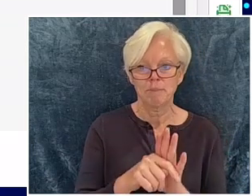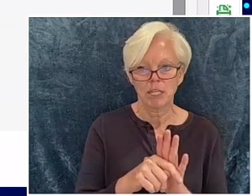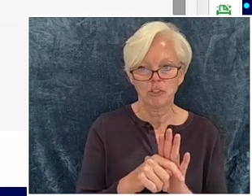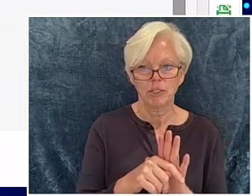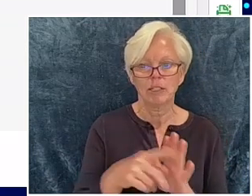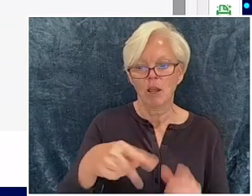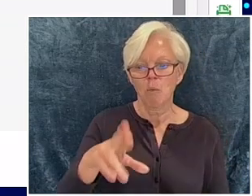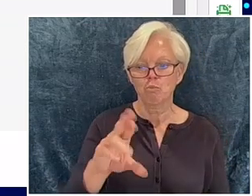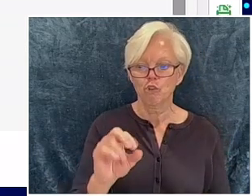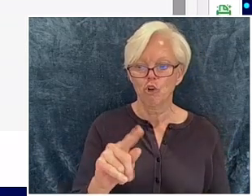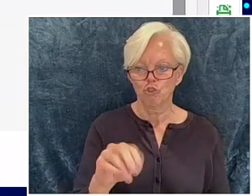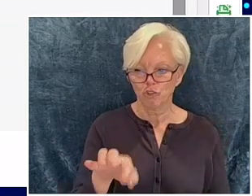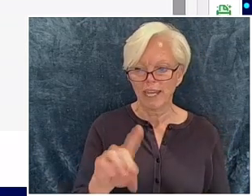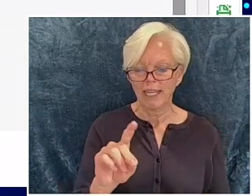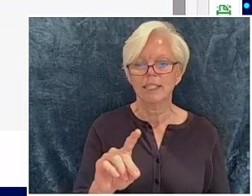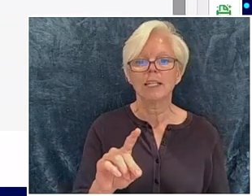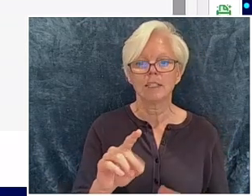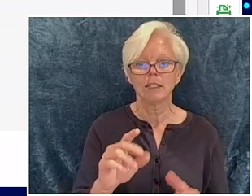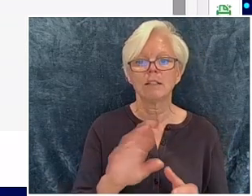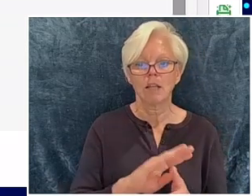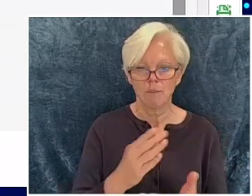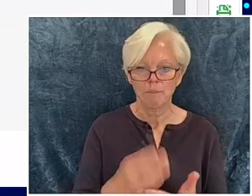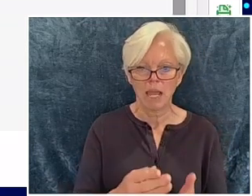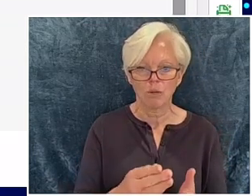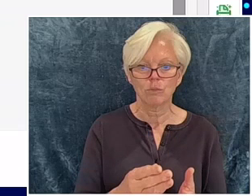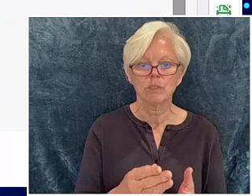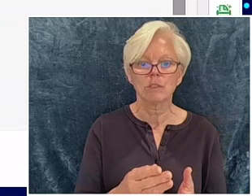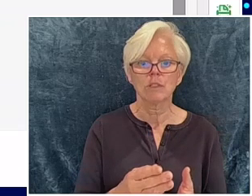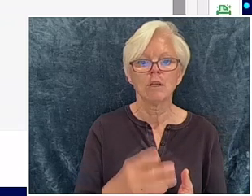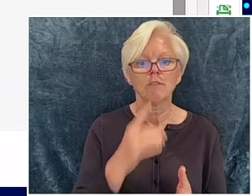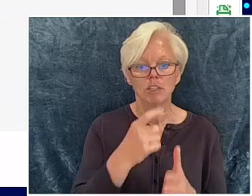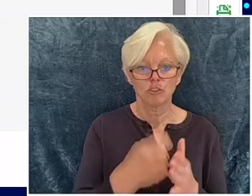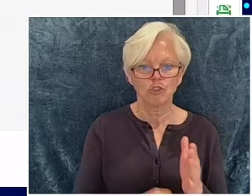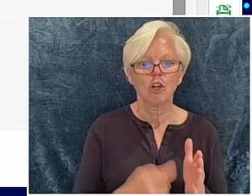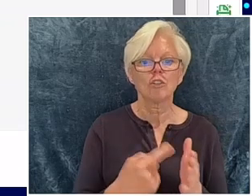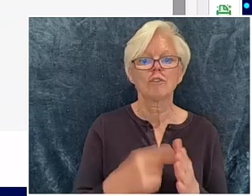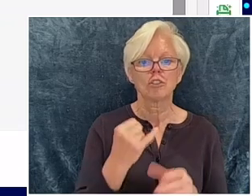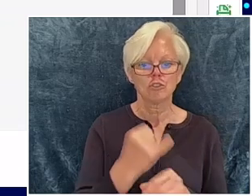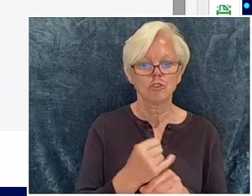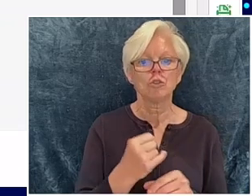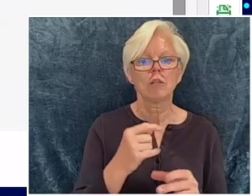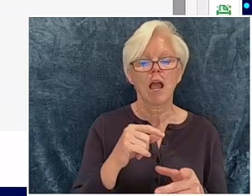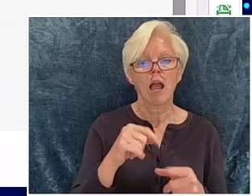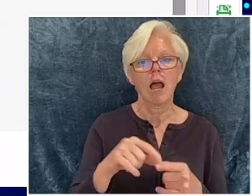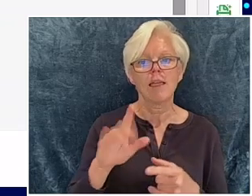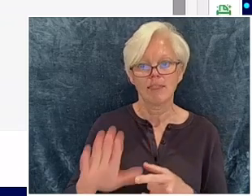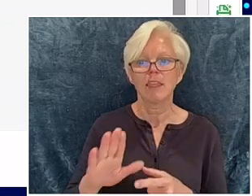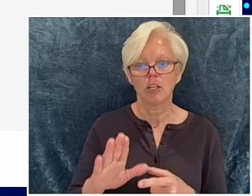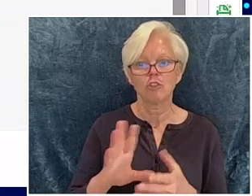charges if the institution's debts- debits rather the student's ledger account for more than the charges associated with the